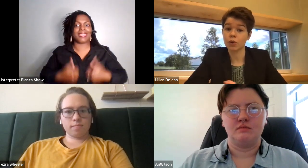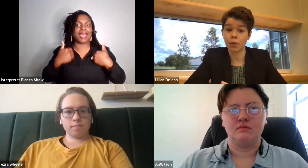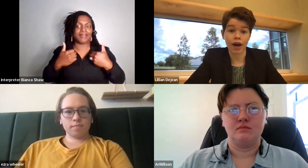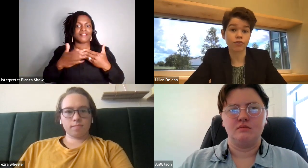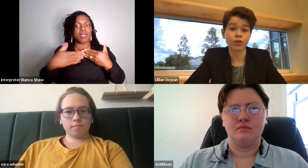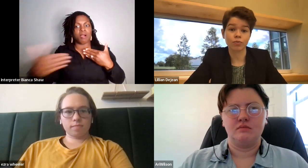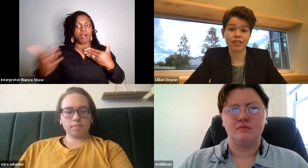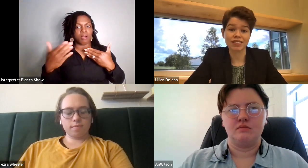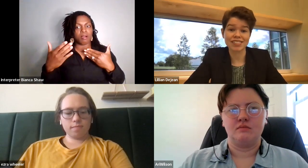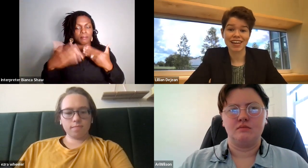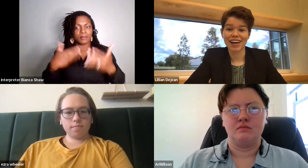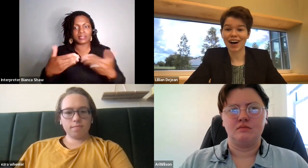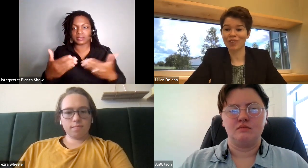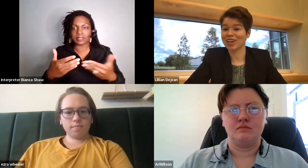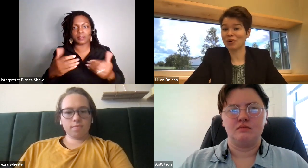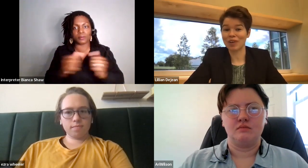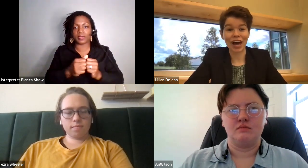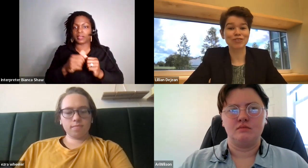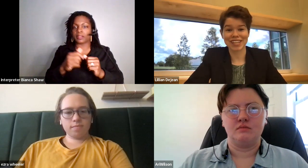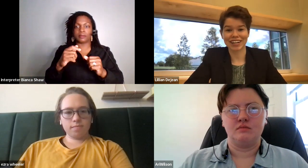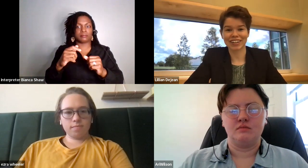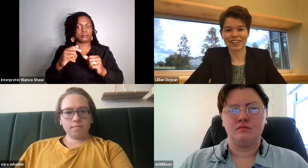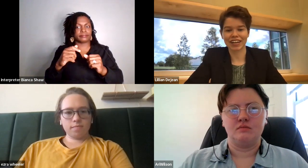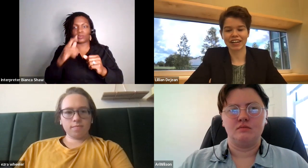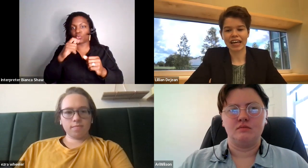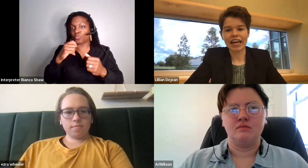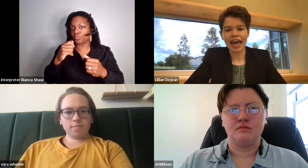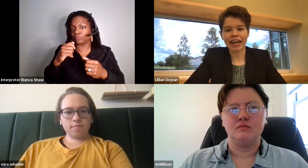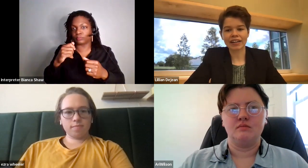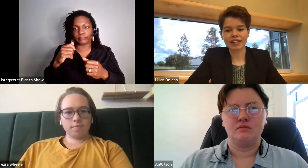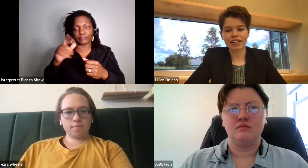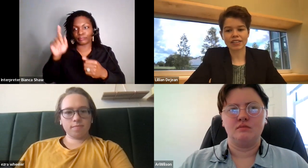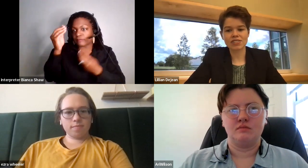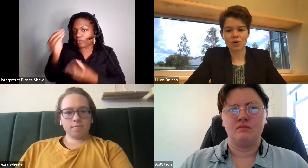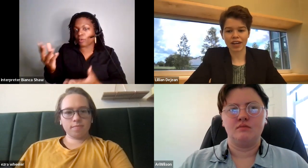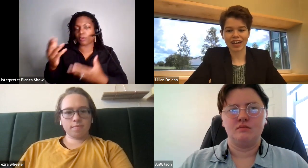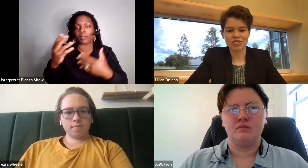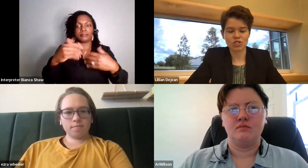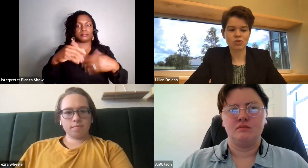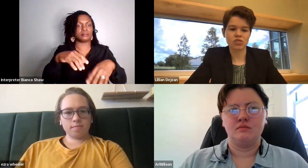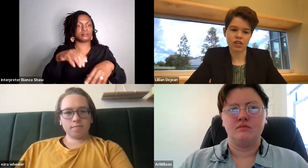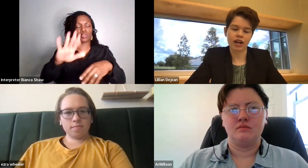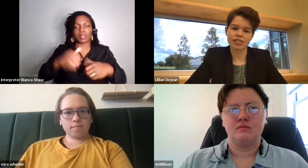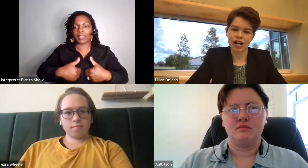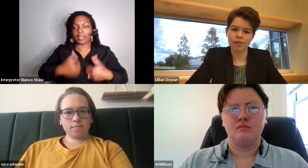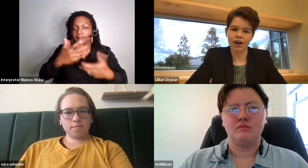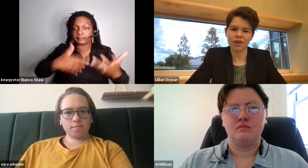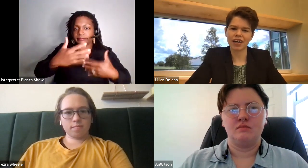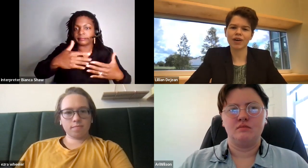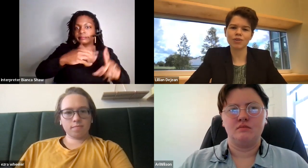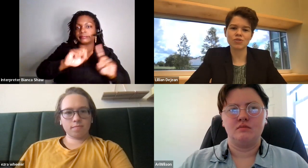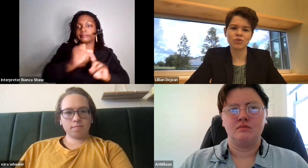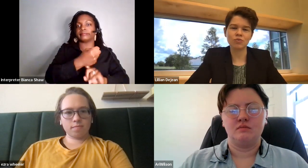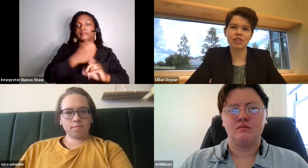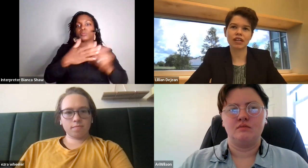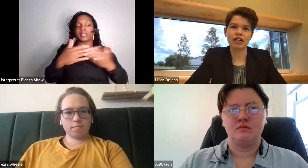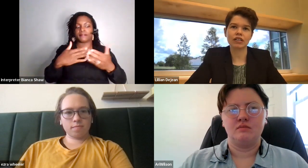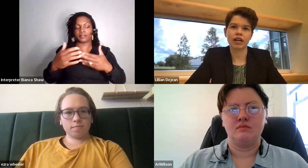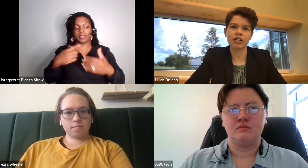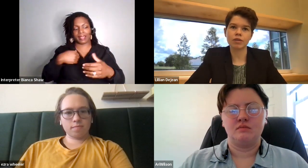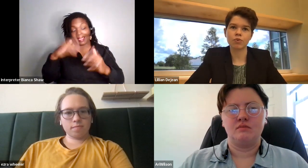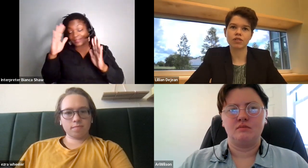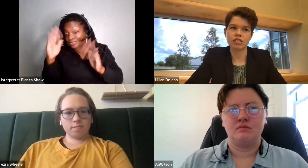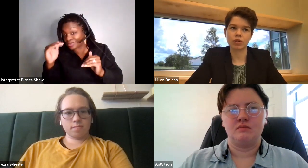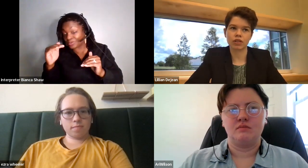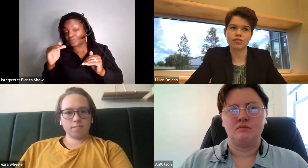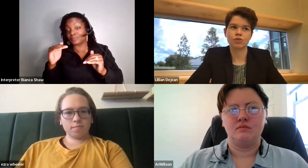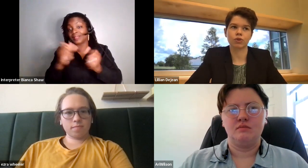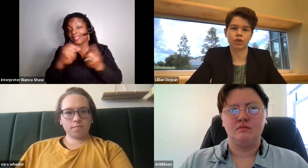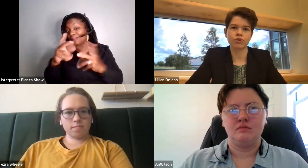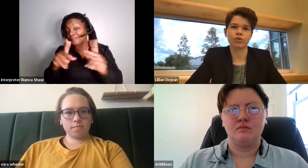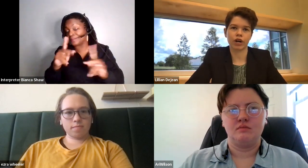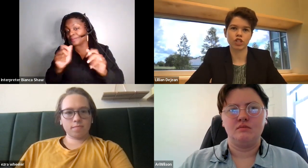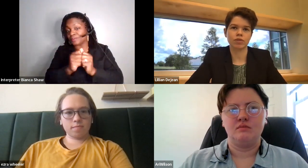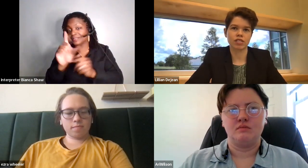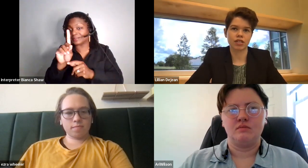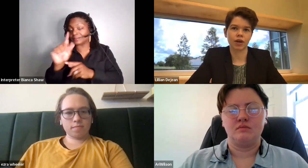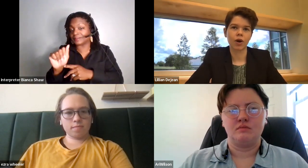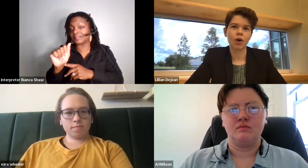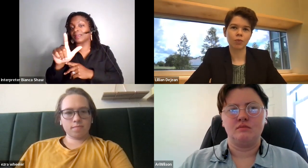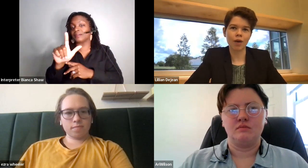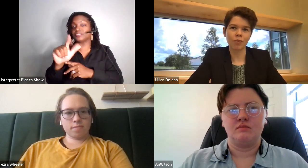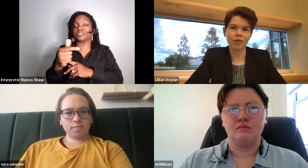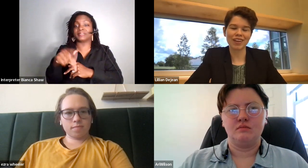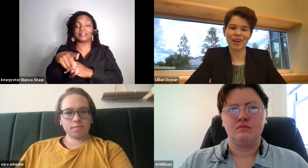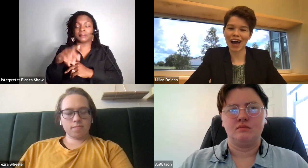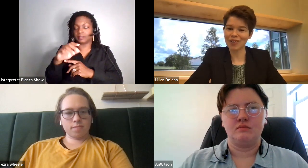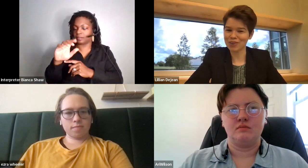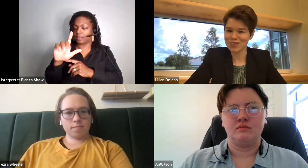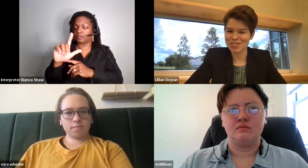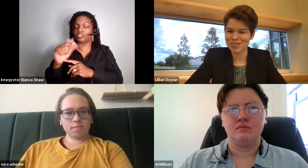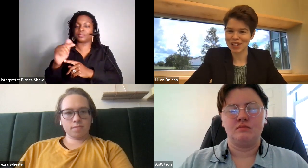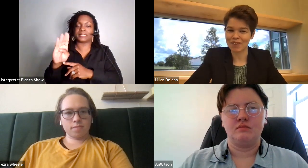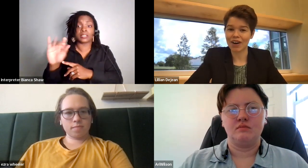With whoever you meet in whatever setting you're in and It's okay to choose, not to come out, and I would assume that a lot of people with disabilities who are also LGBT probably I would also assume come